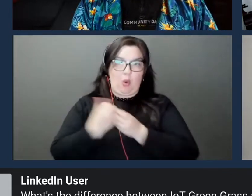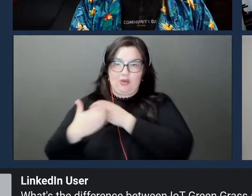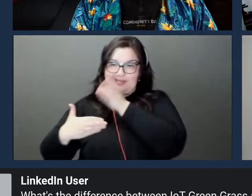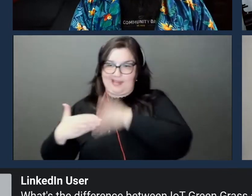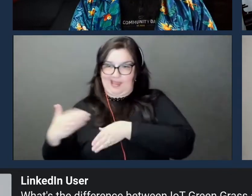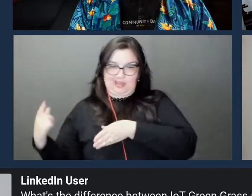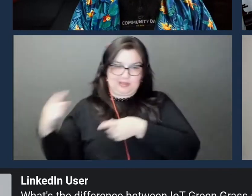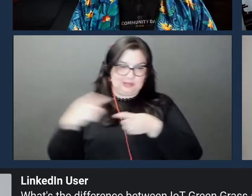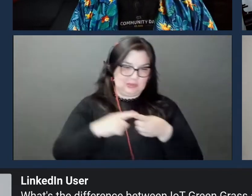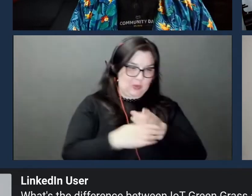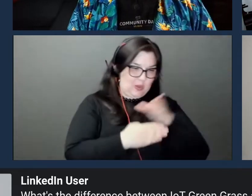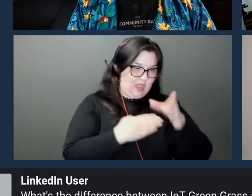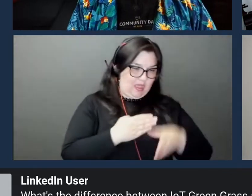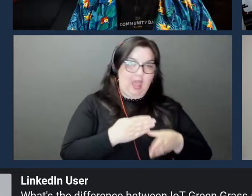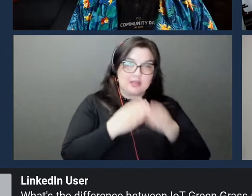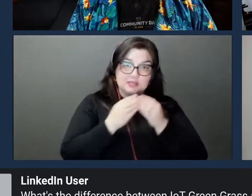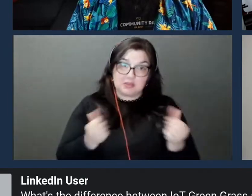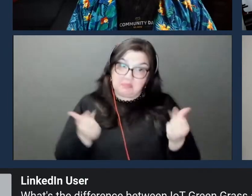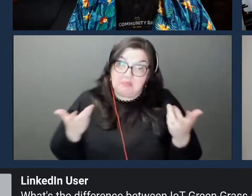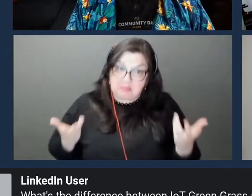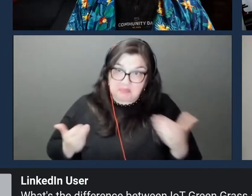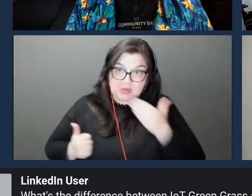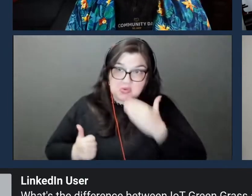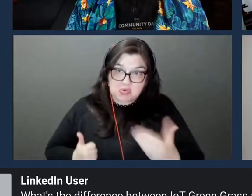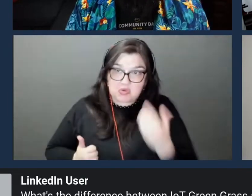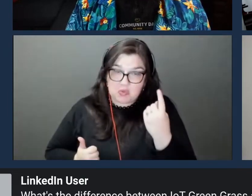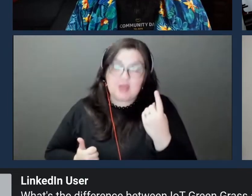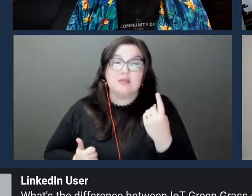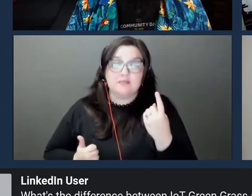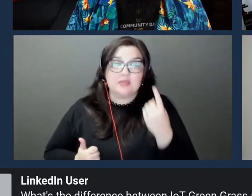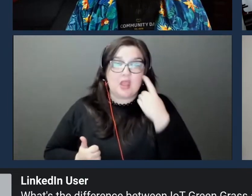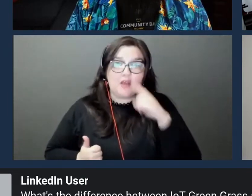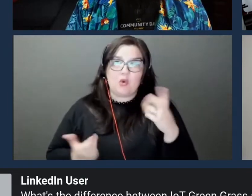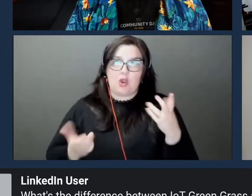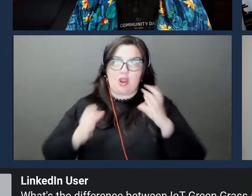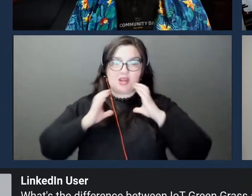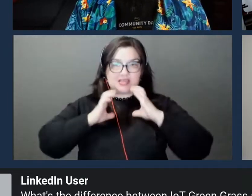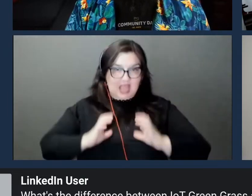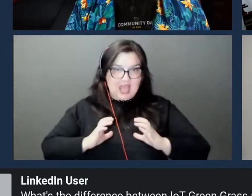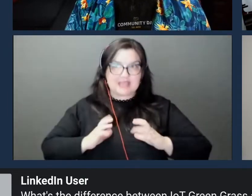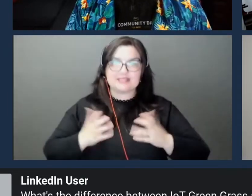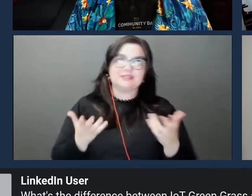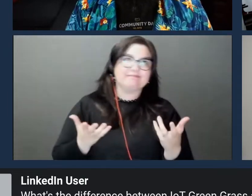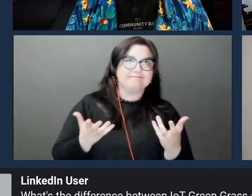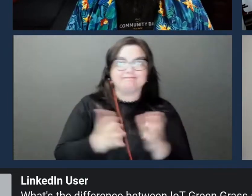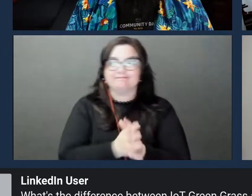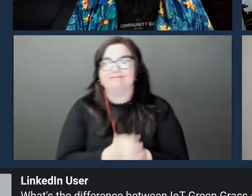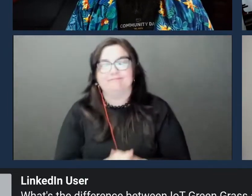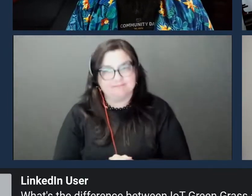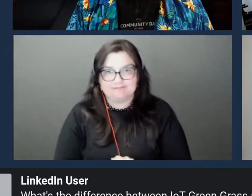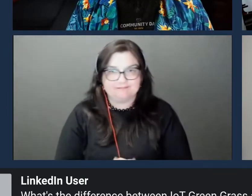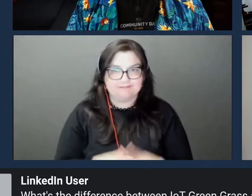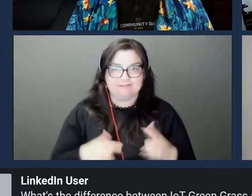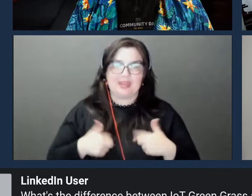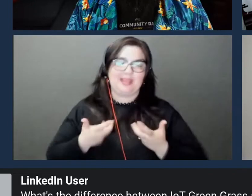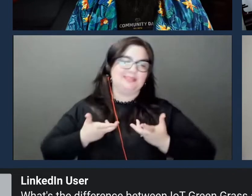a good way they can get going. But for a wide variety of our customers, what they basically said is that, Look, I don't want to deal with the underlying,